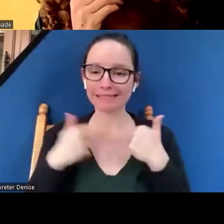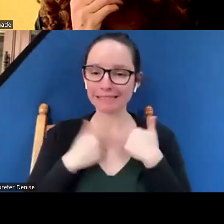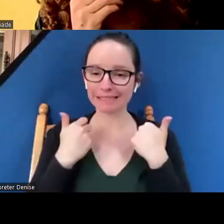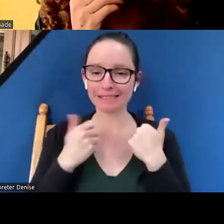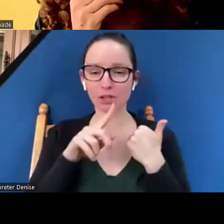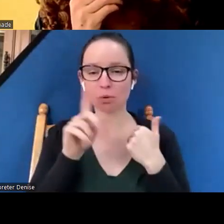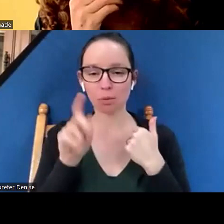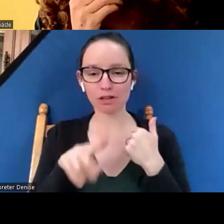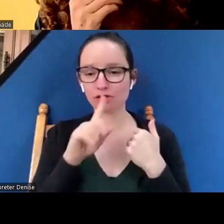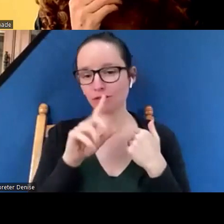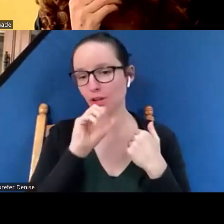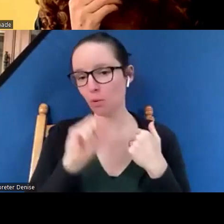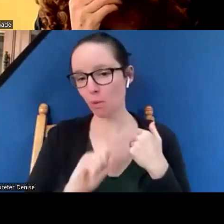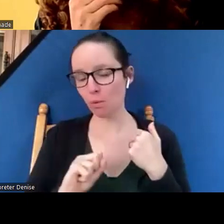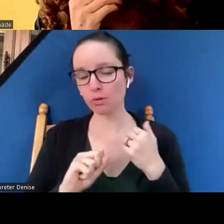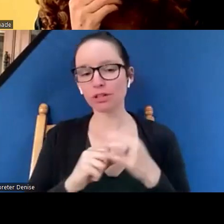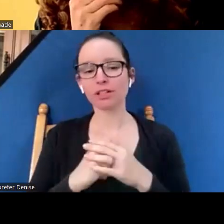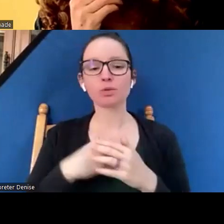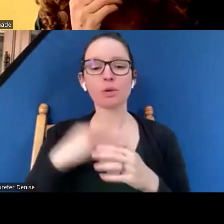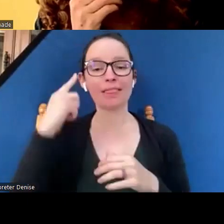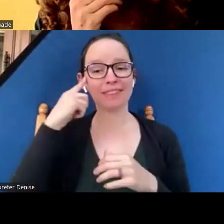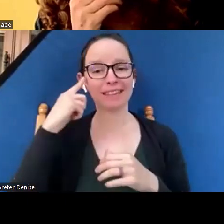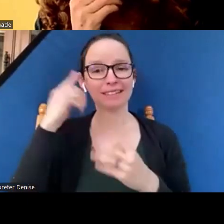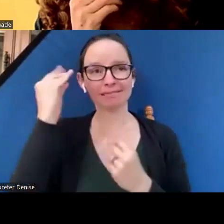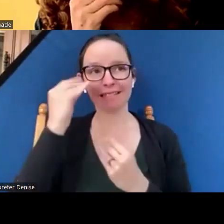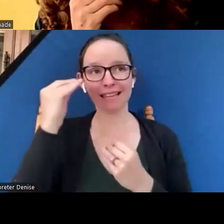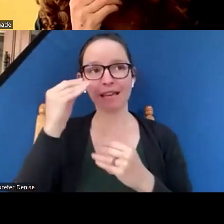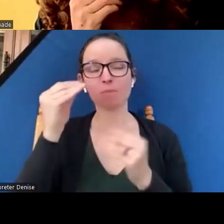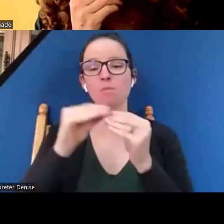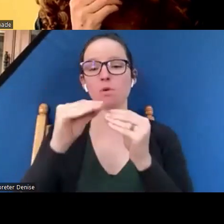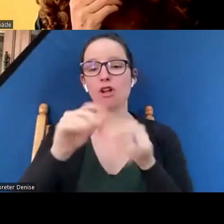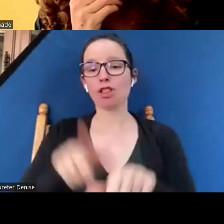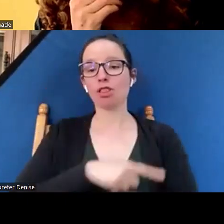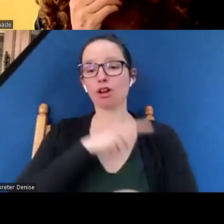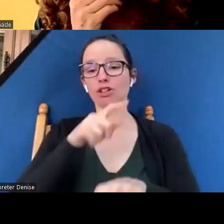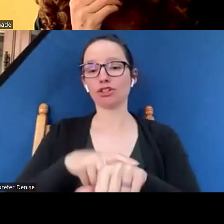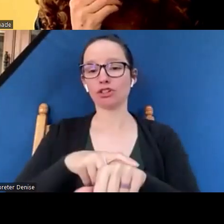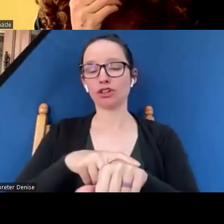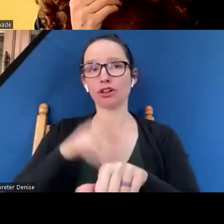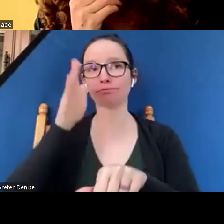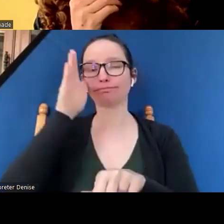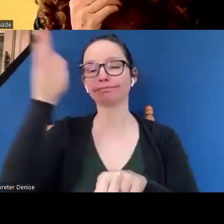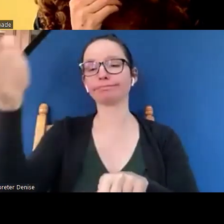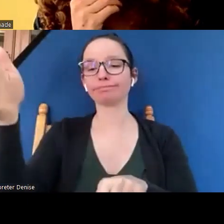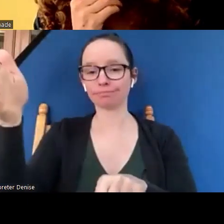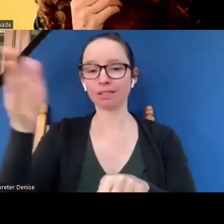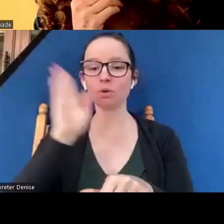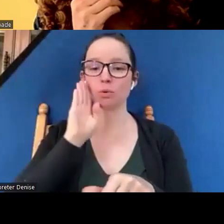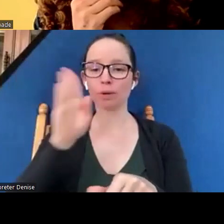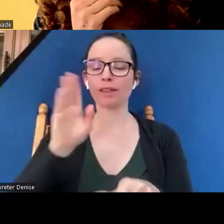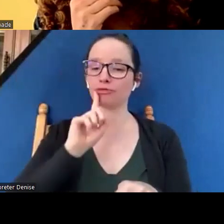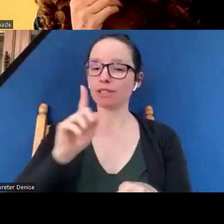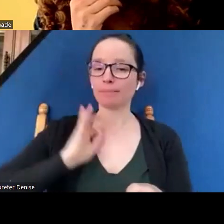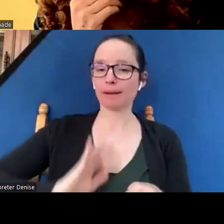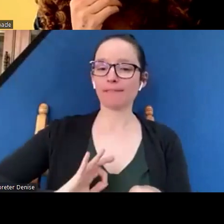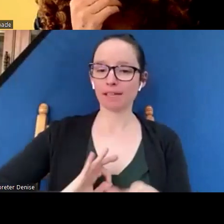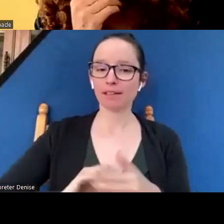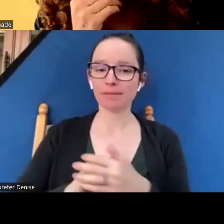And so I think thinking long term pays off in in our system. I'm trying to think of anything that's you know you you might be